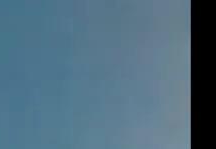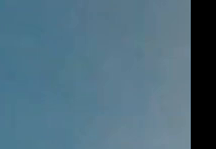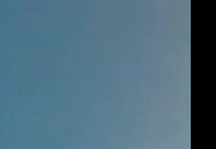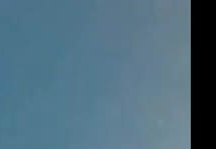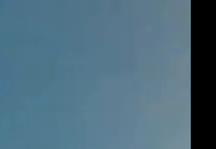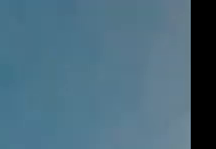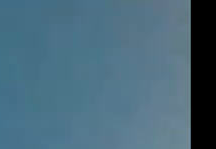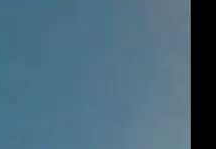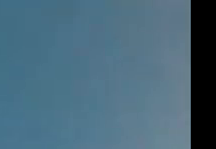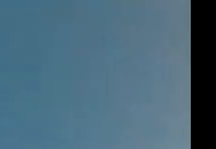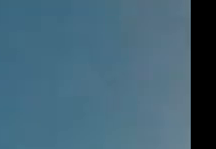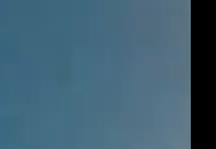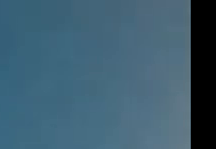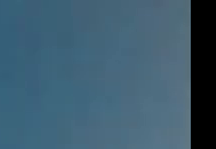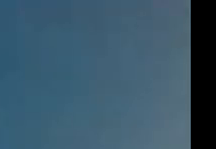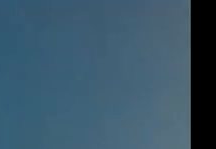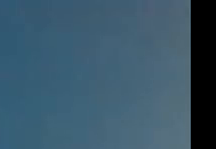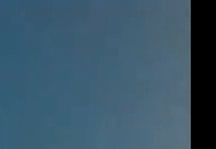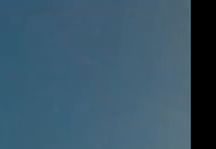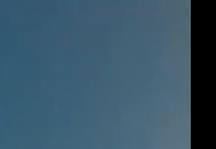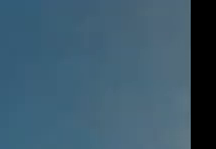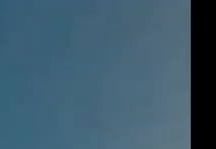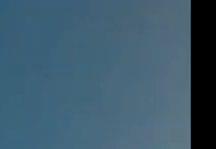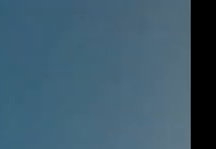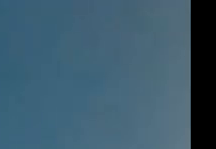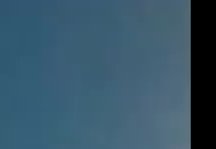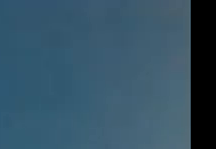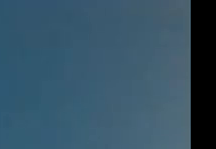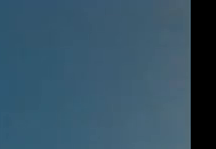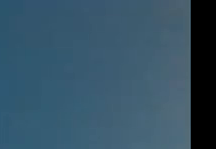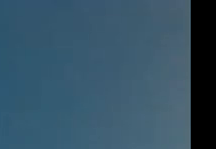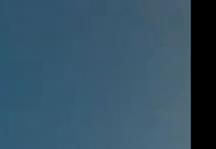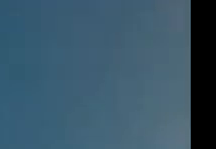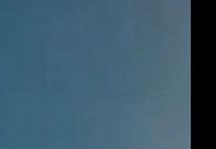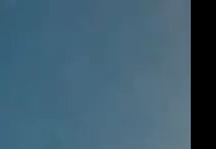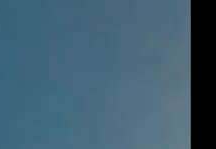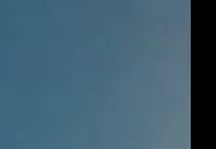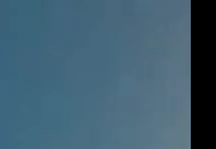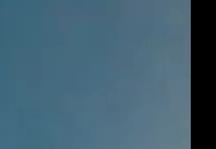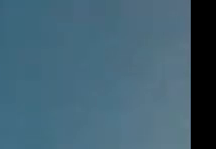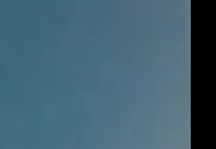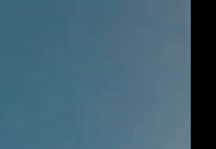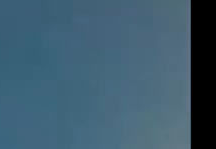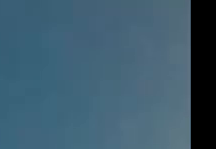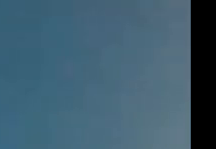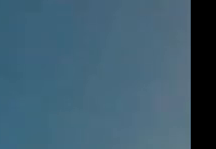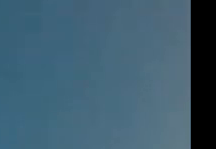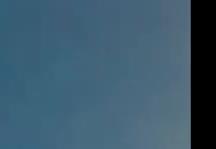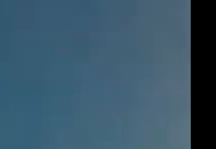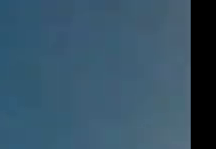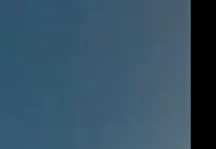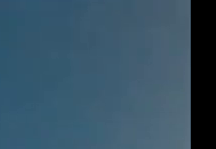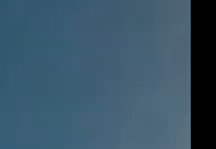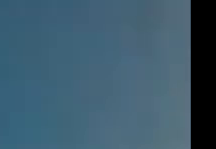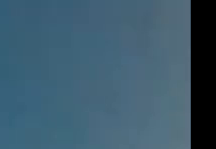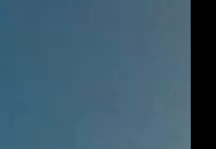And so I just cannot allow those kinds of things to continue.